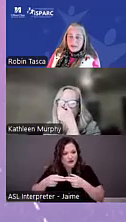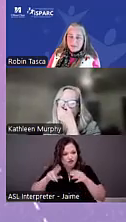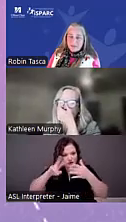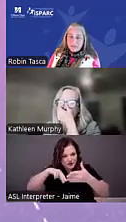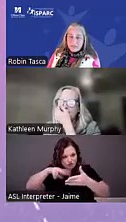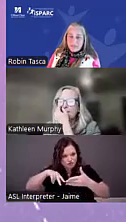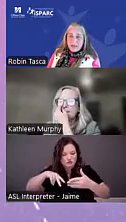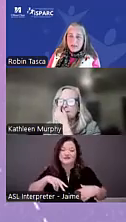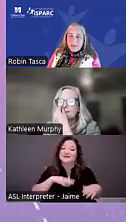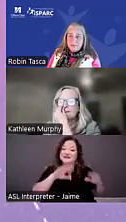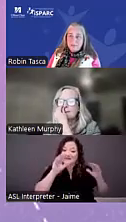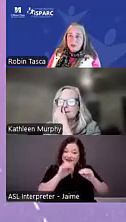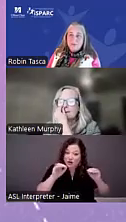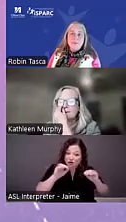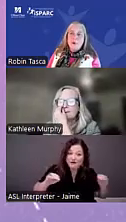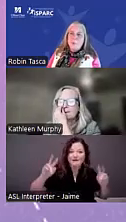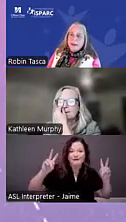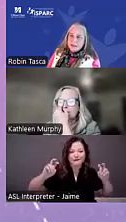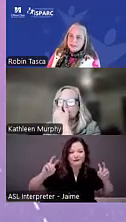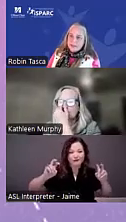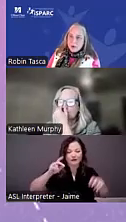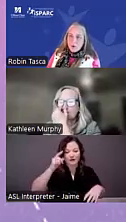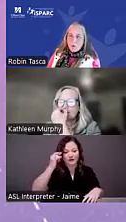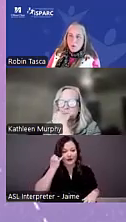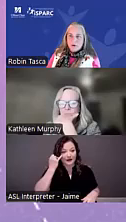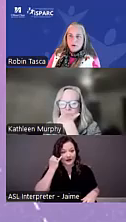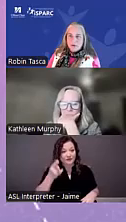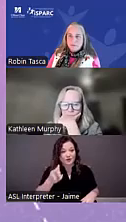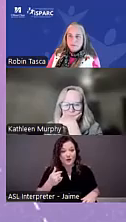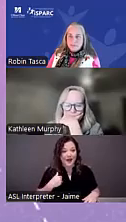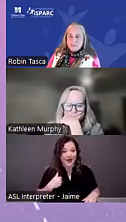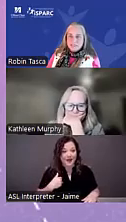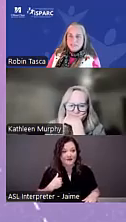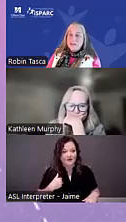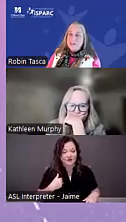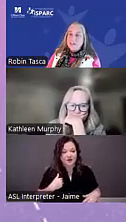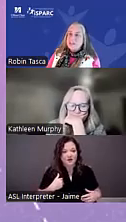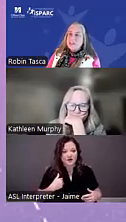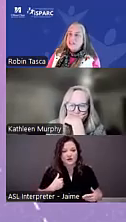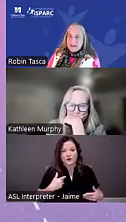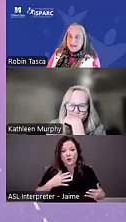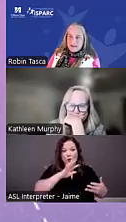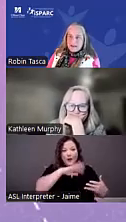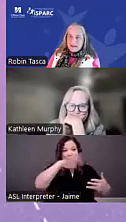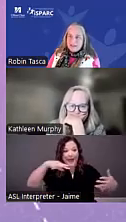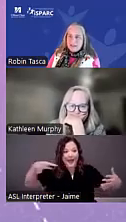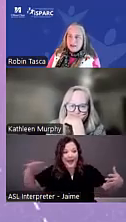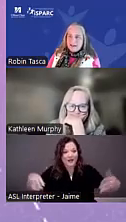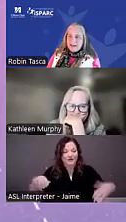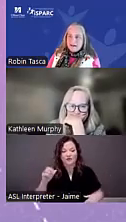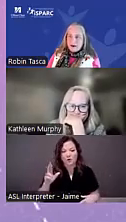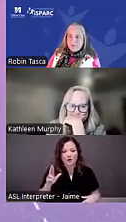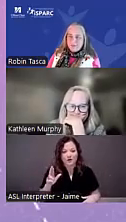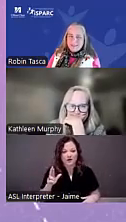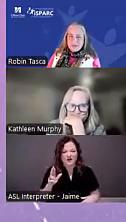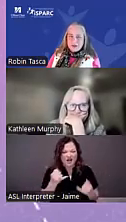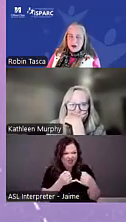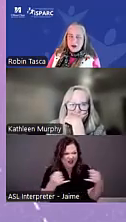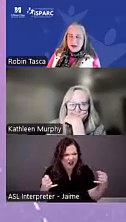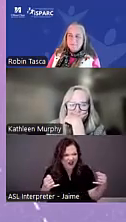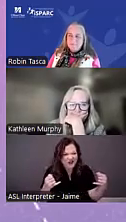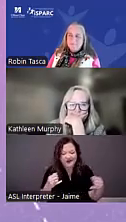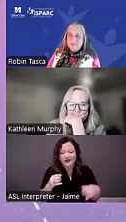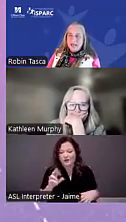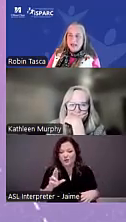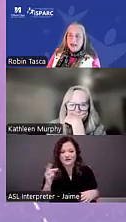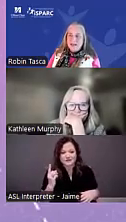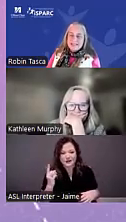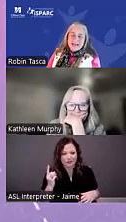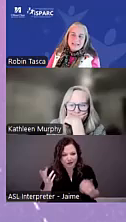have rainbow waves or just a funky line that's